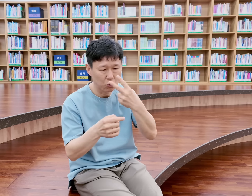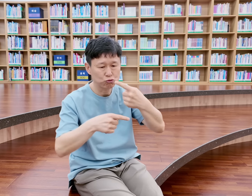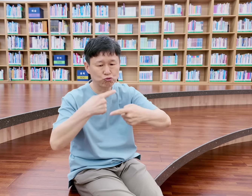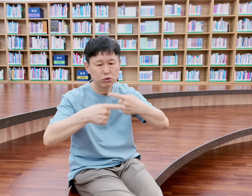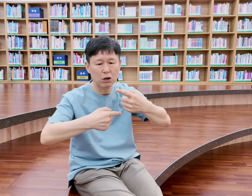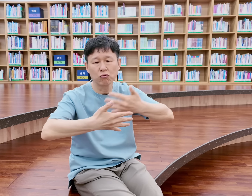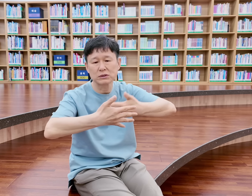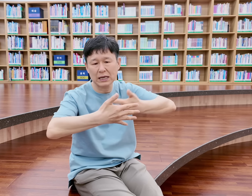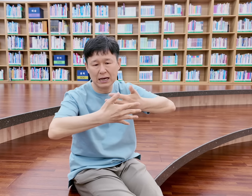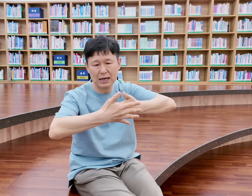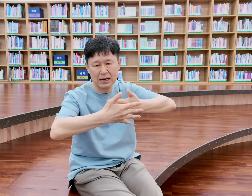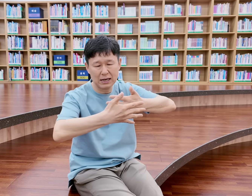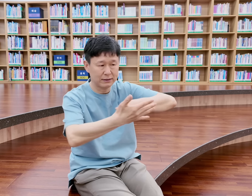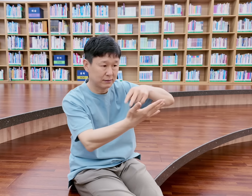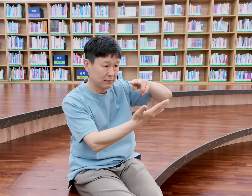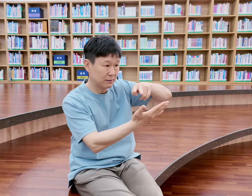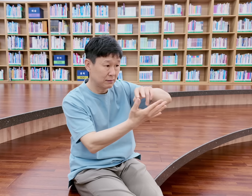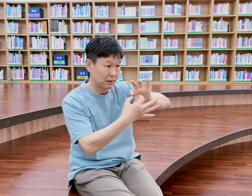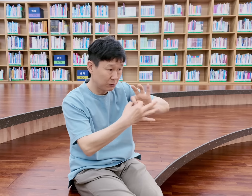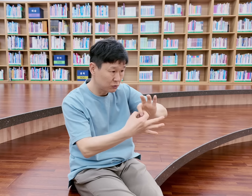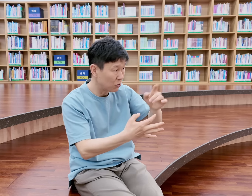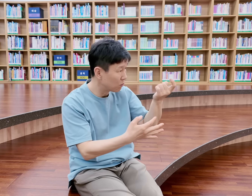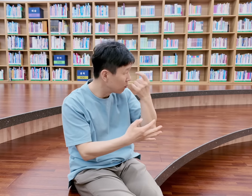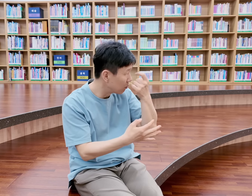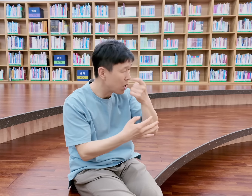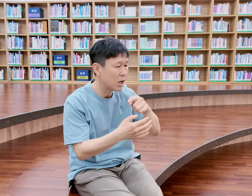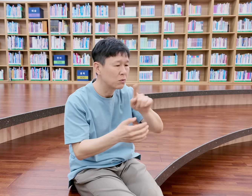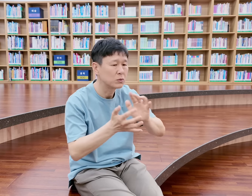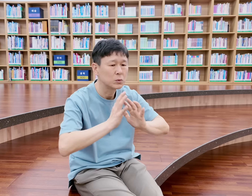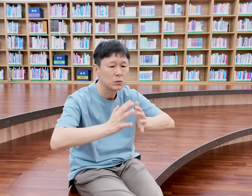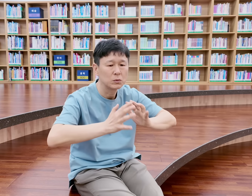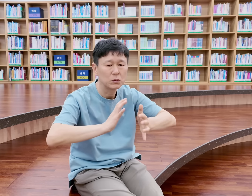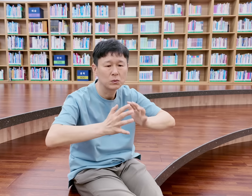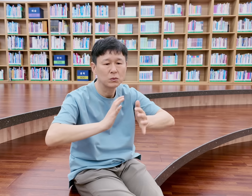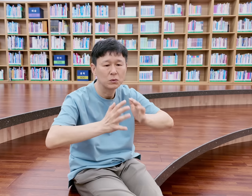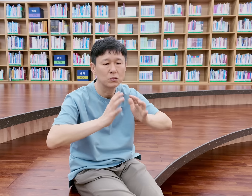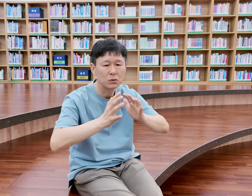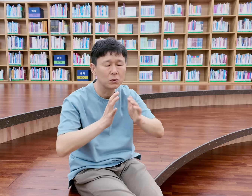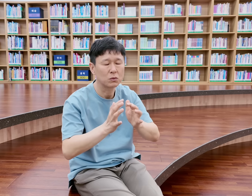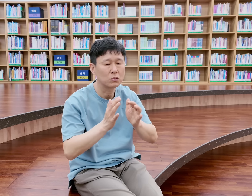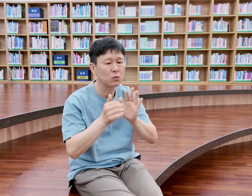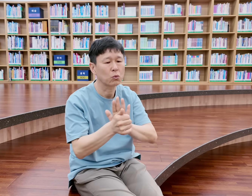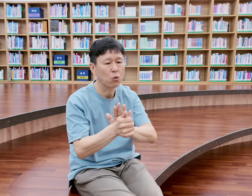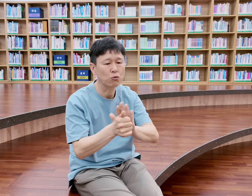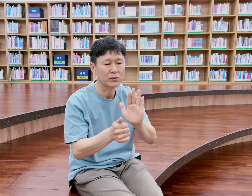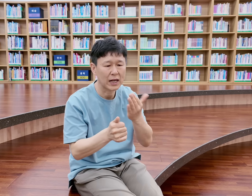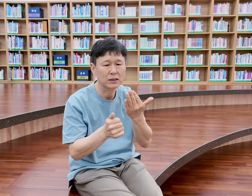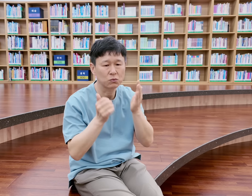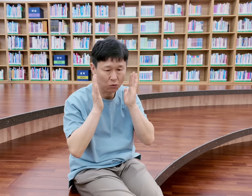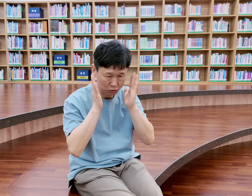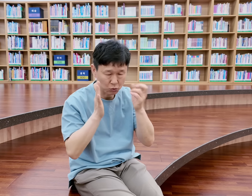and classes to enjoy and discuss books written in sign language.